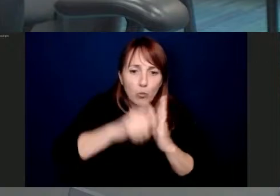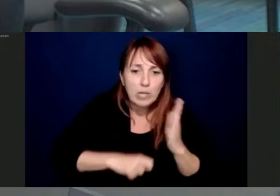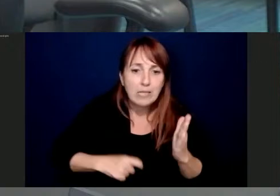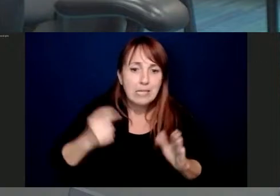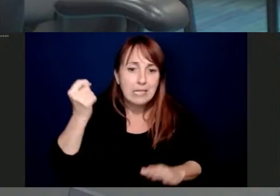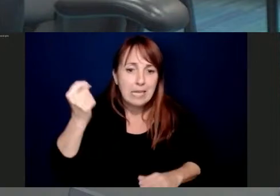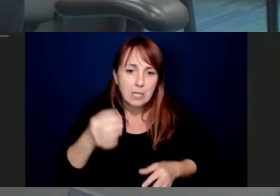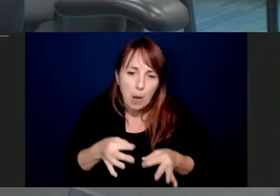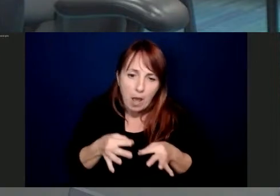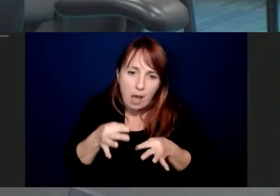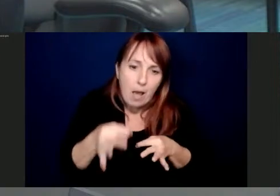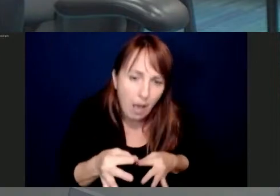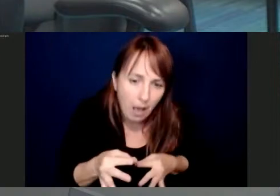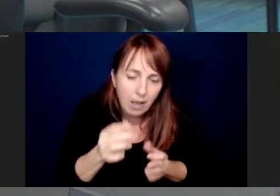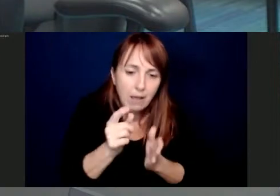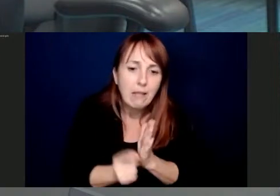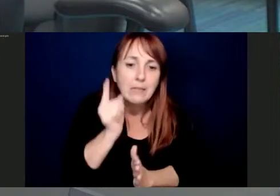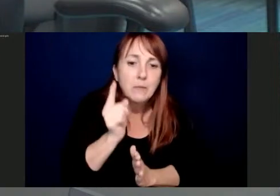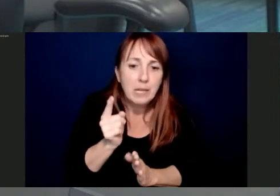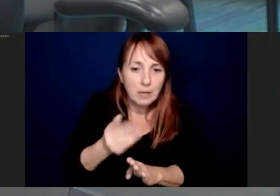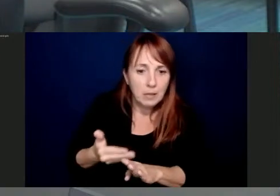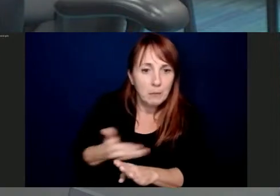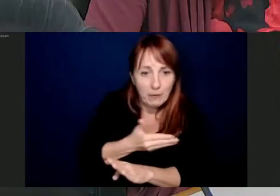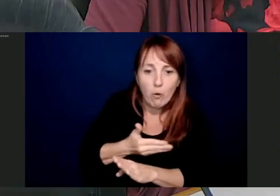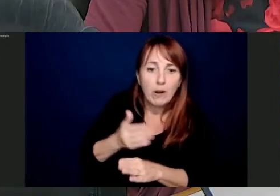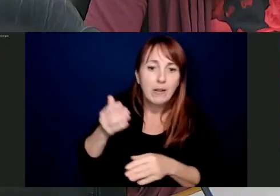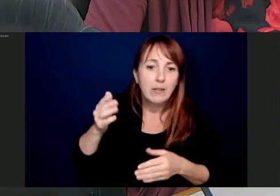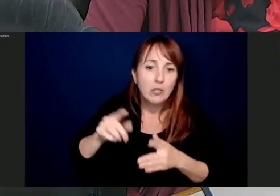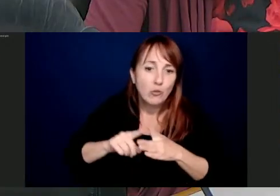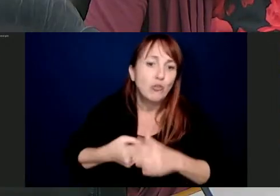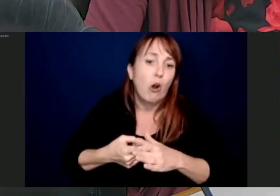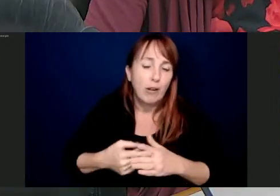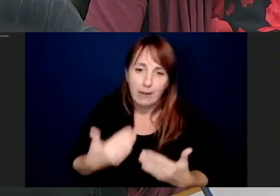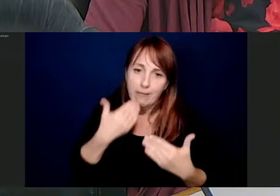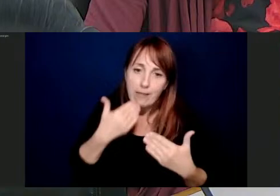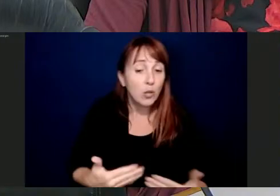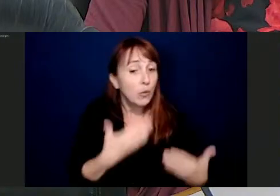but we did submit it just prior to the hearing. Thank you. Thank you very much. Anybody else?